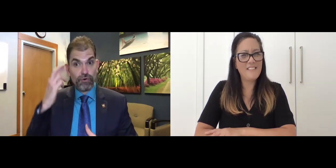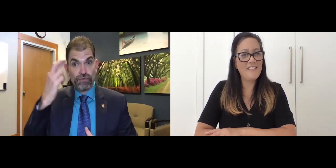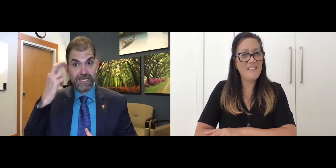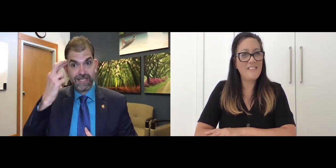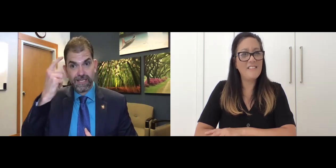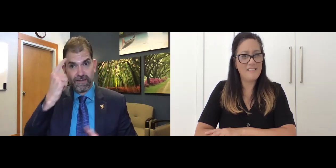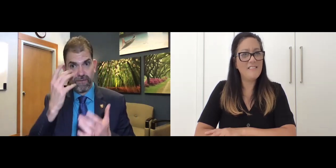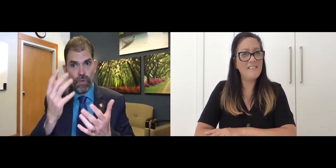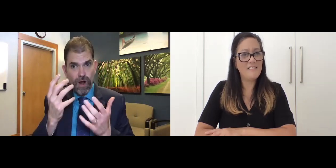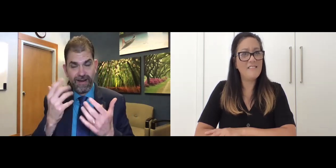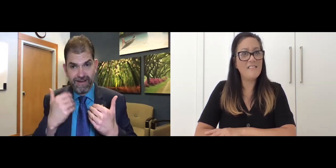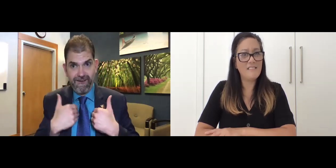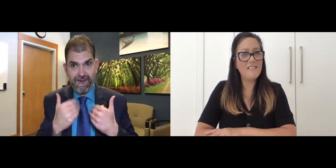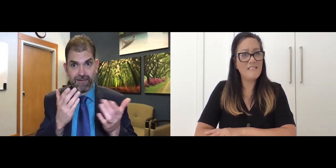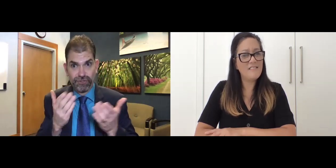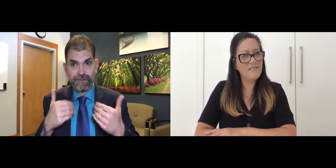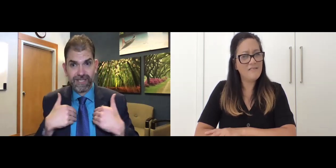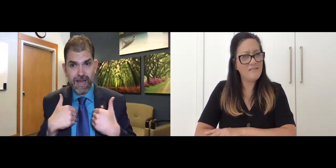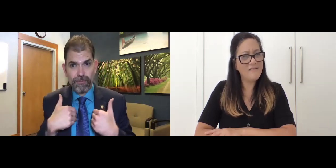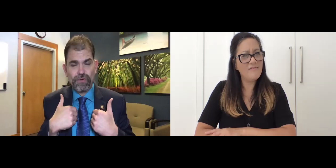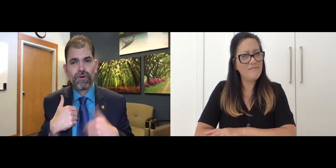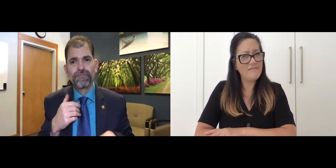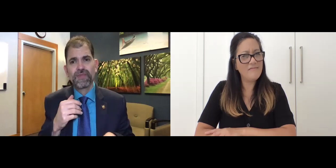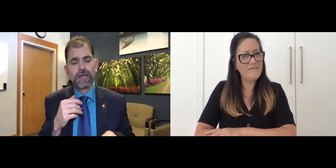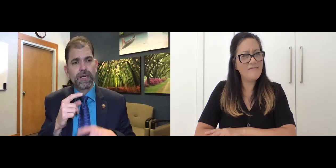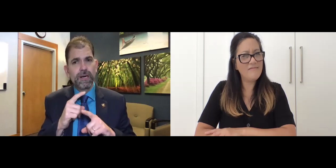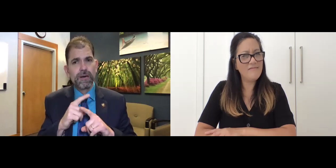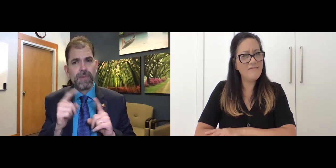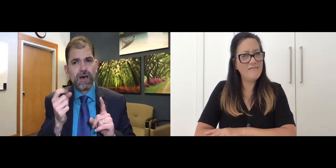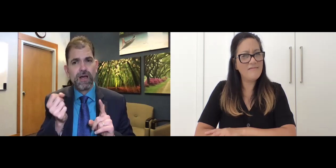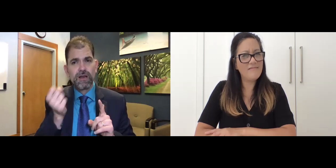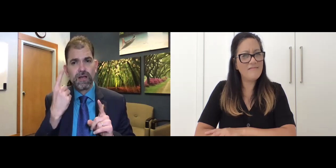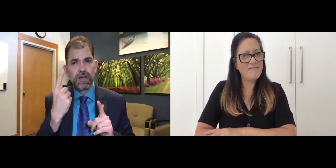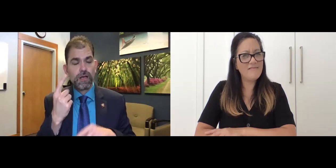coming up behind her but she had reasons for wanting a service